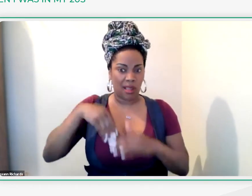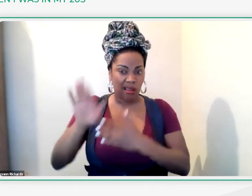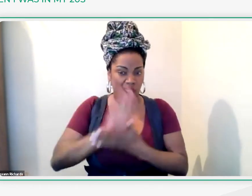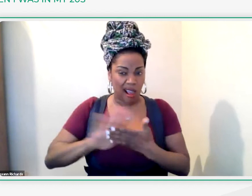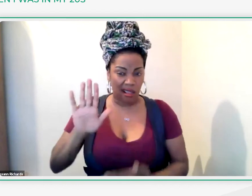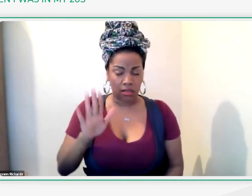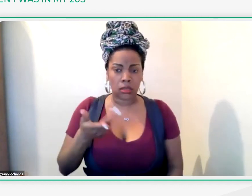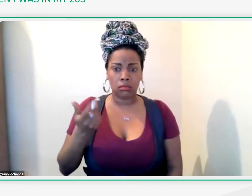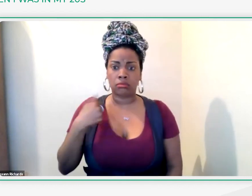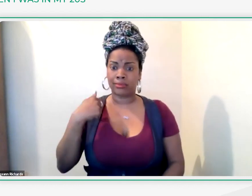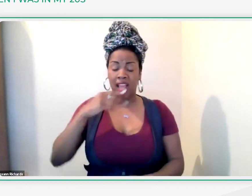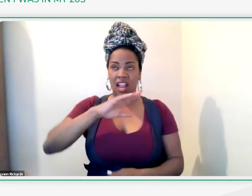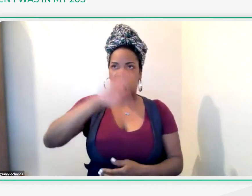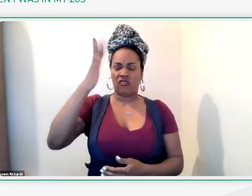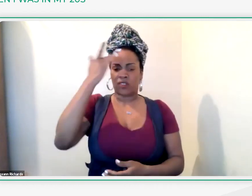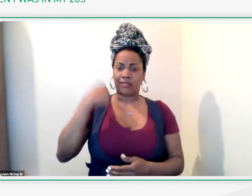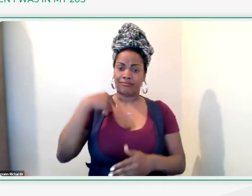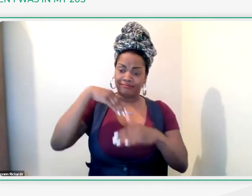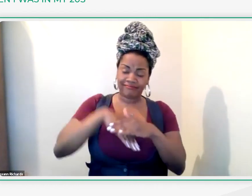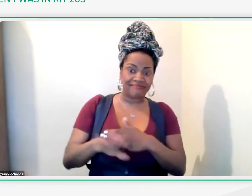There may be experiences that we miss out on.